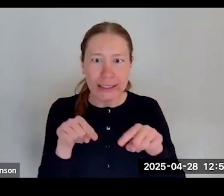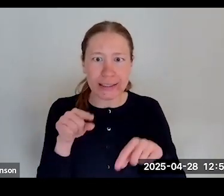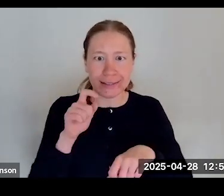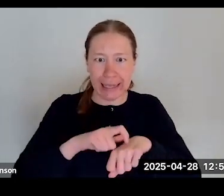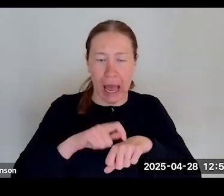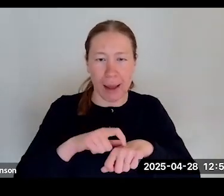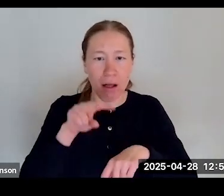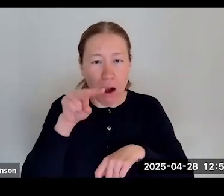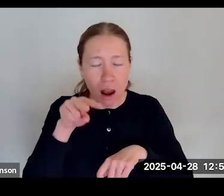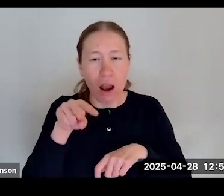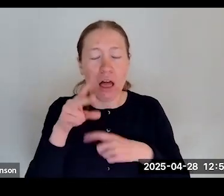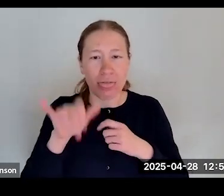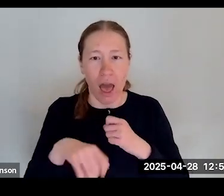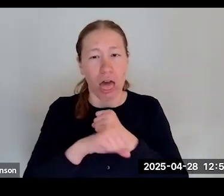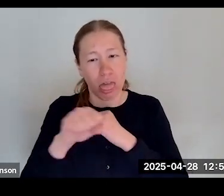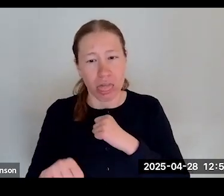of trigger their symptoms and make matters worse.